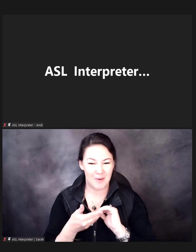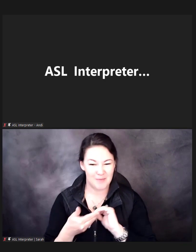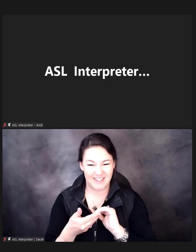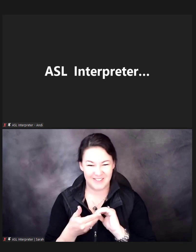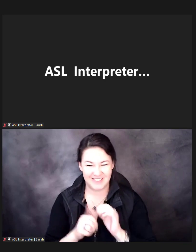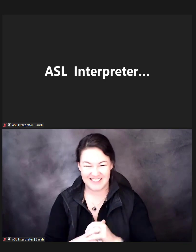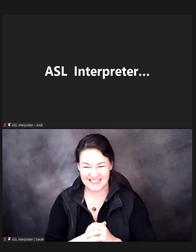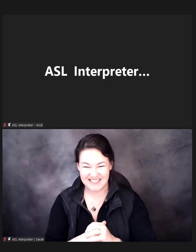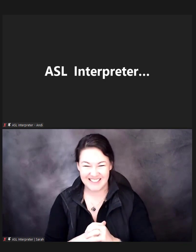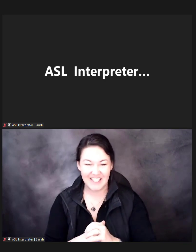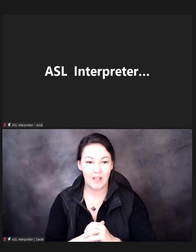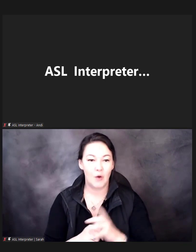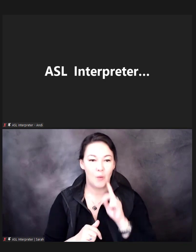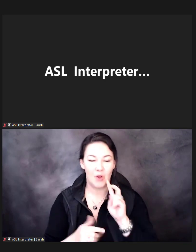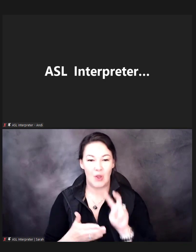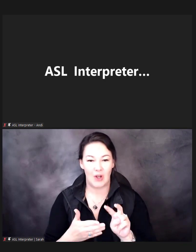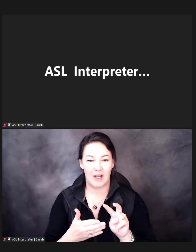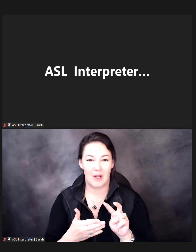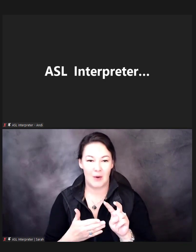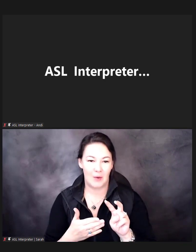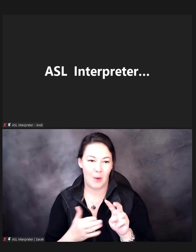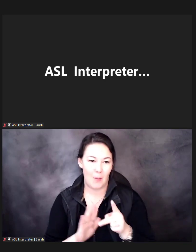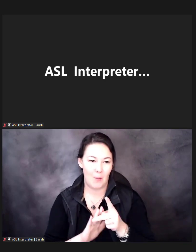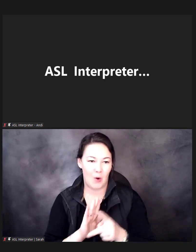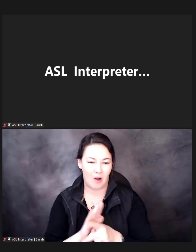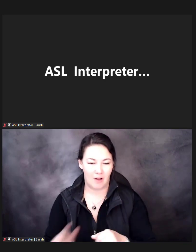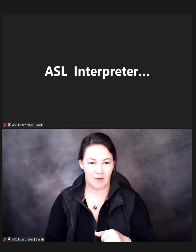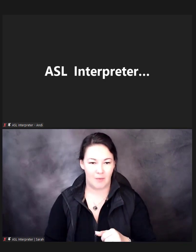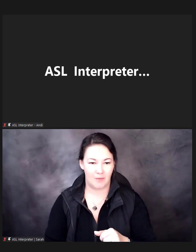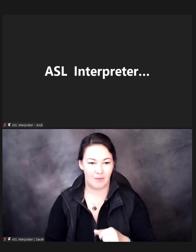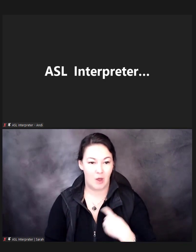So, let's look at the protocol.